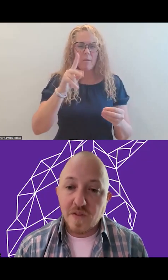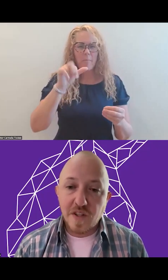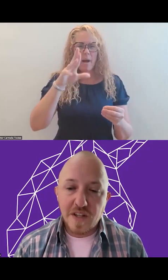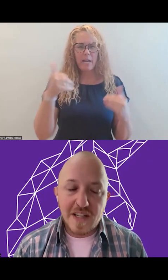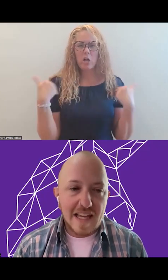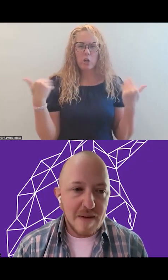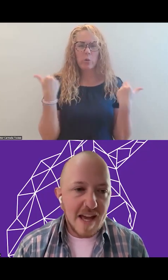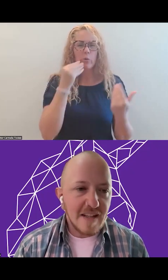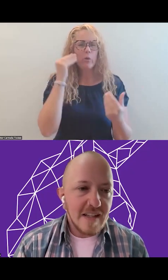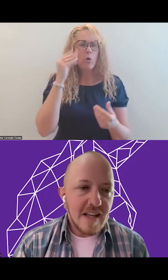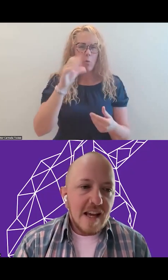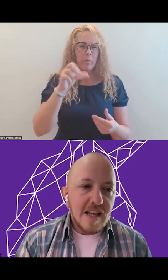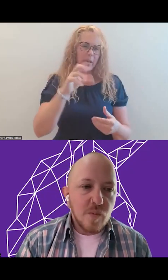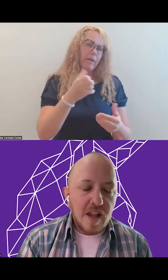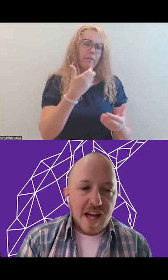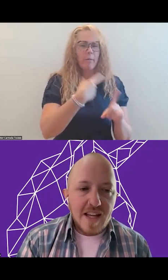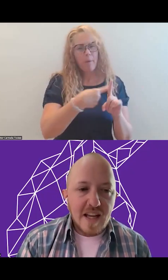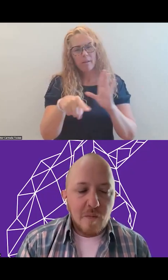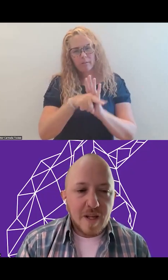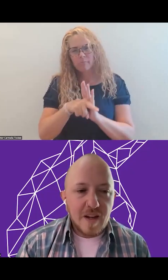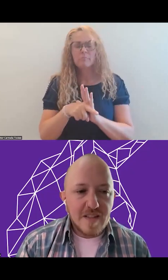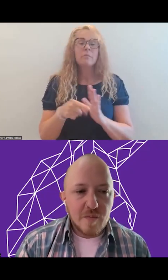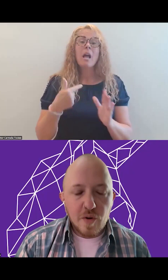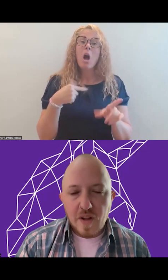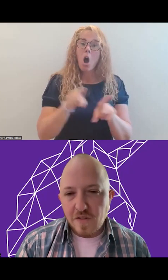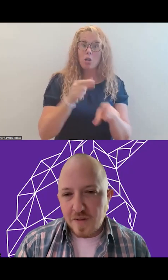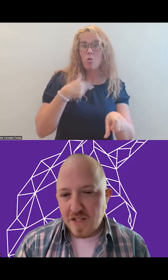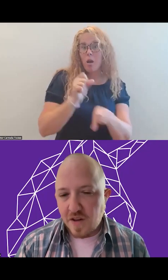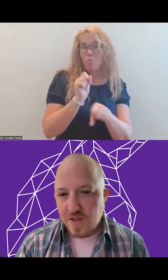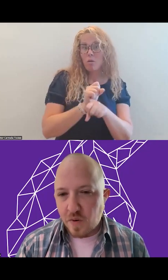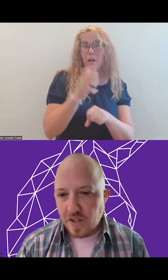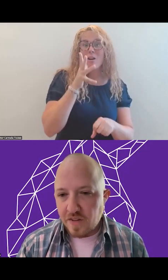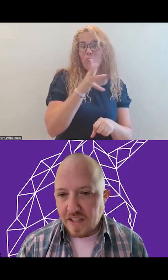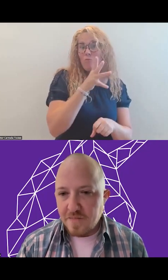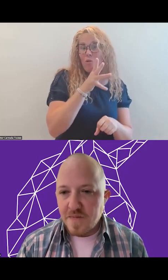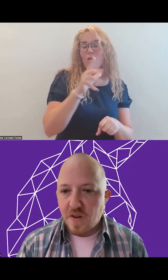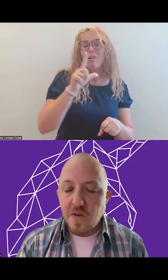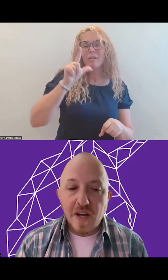THE GOOD AND THE BAD. ALSO, IF YOU WANT TO